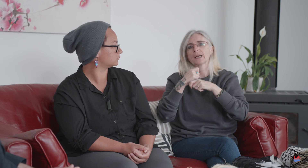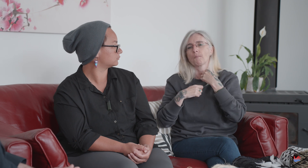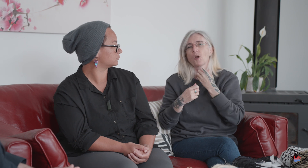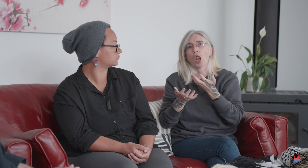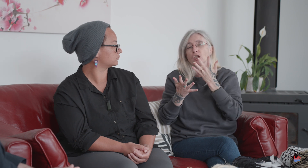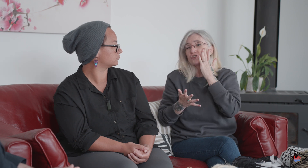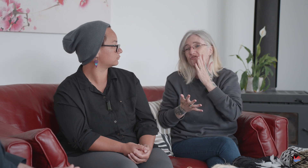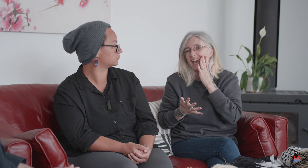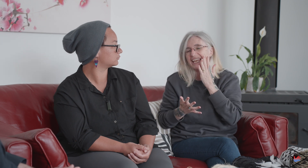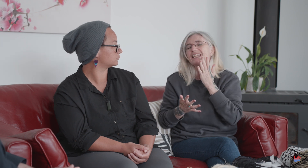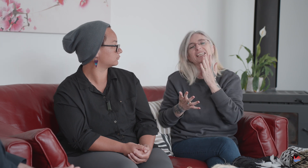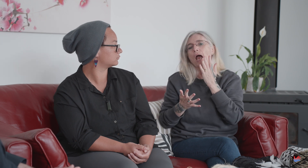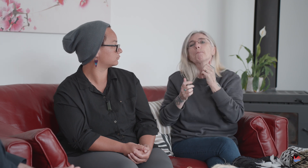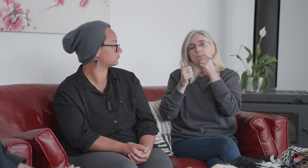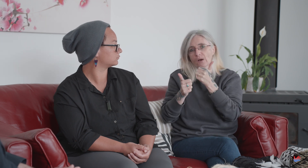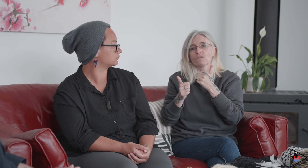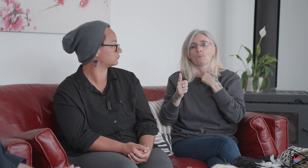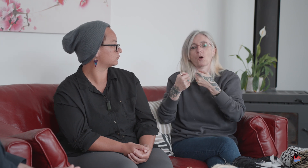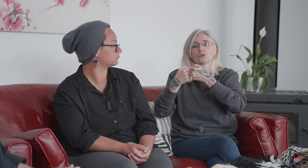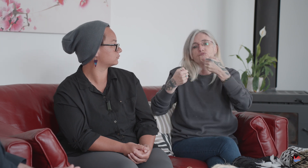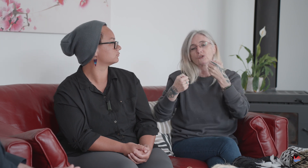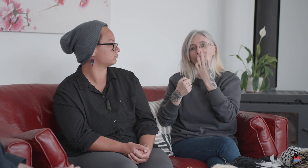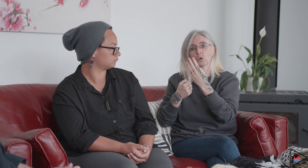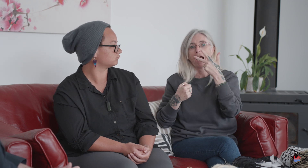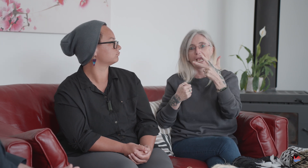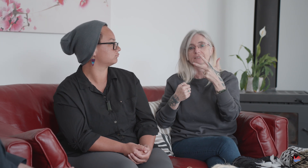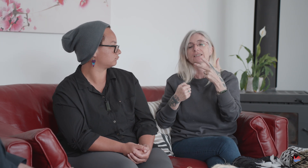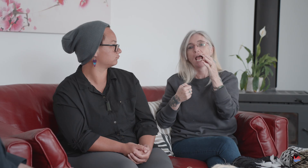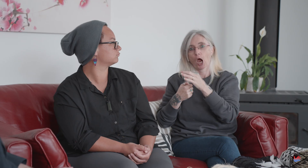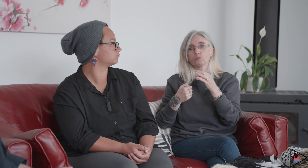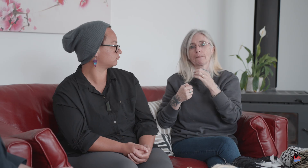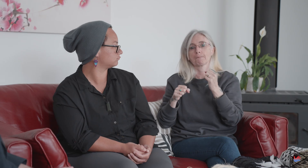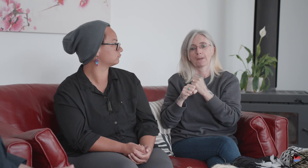that soaking it for 24 hours. It will only create a very light colour, light grey colour. You've got